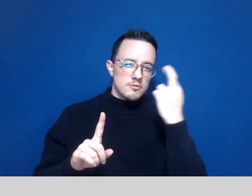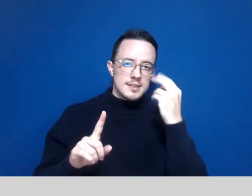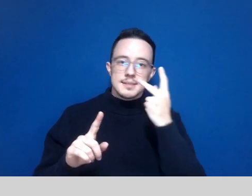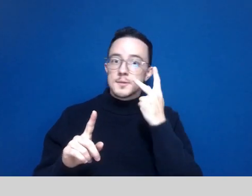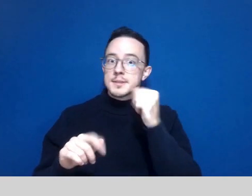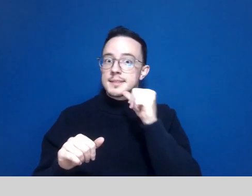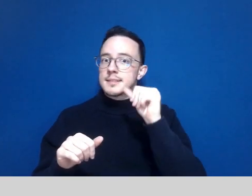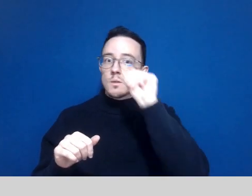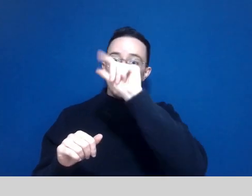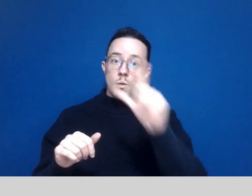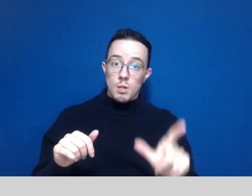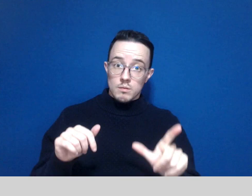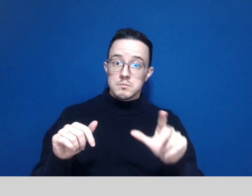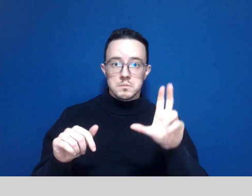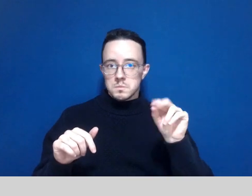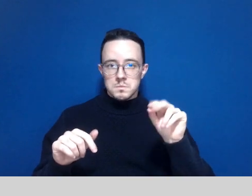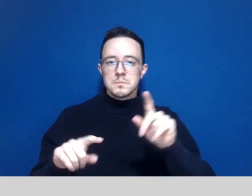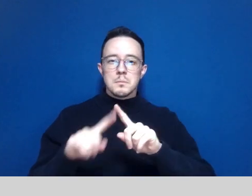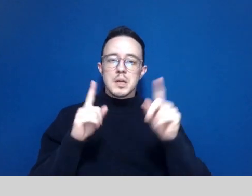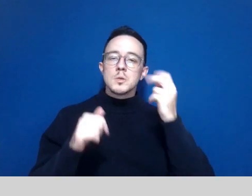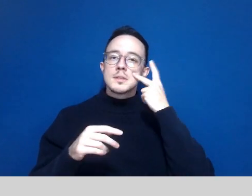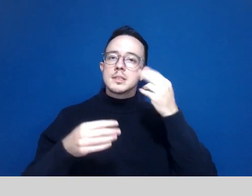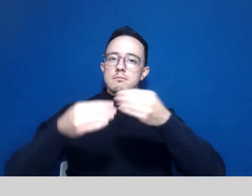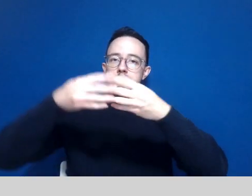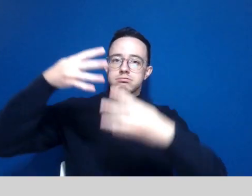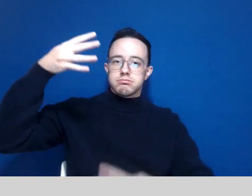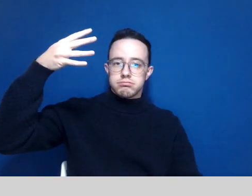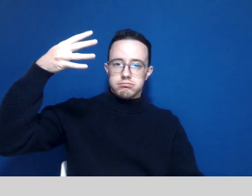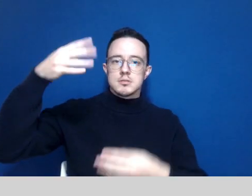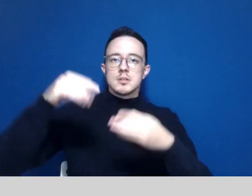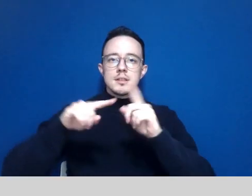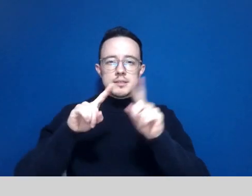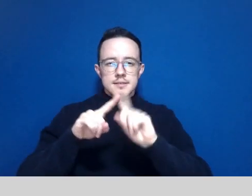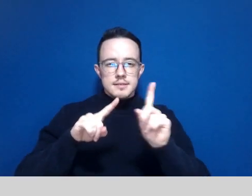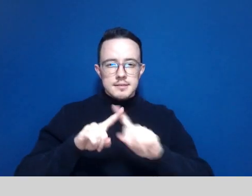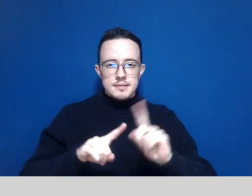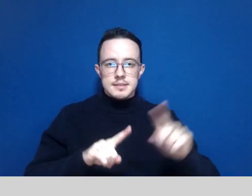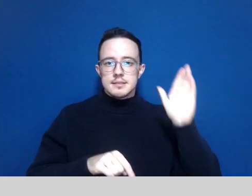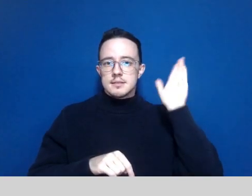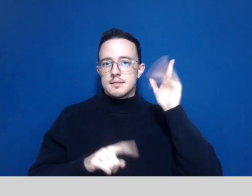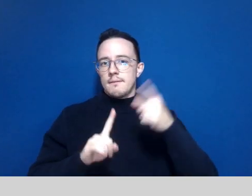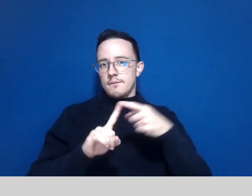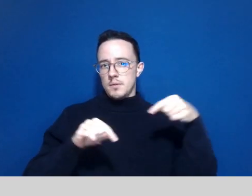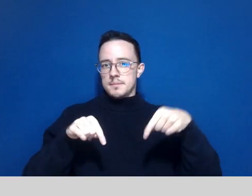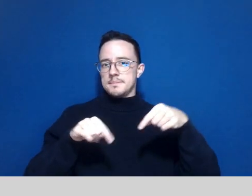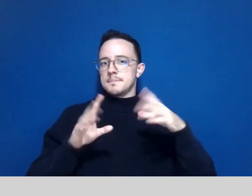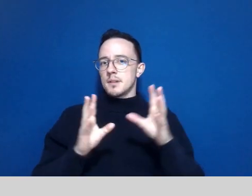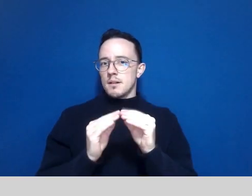So not all the talks are here yet, but we can see we have a large list of talks that we can present.